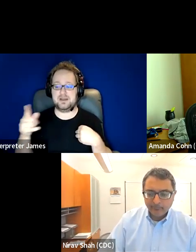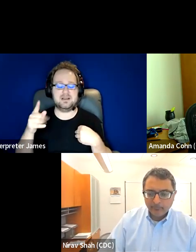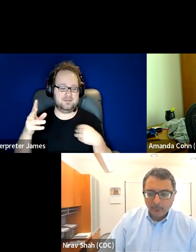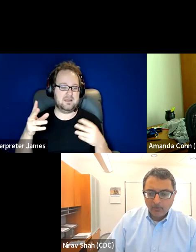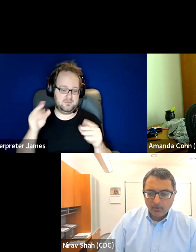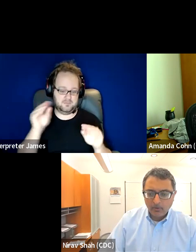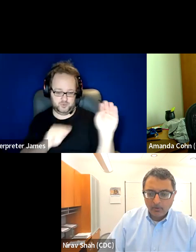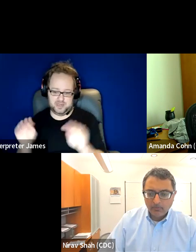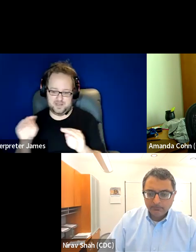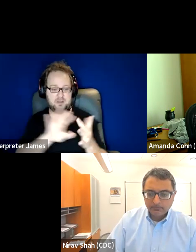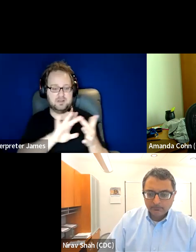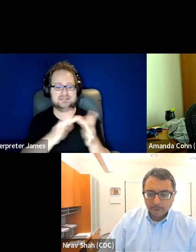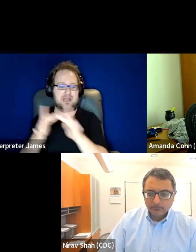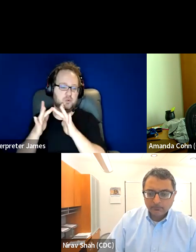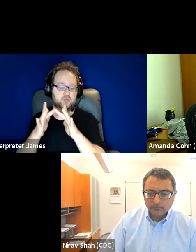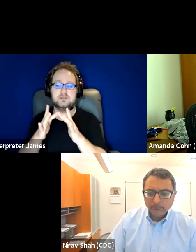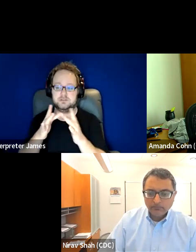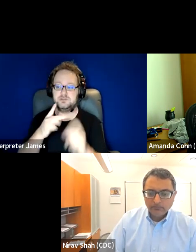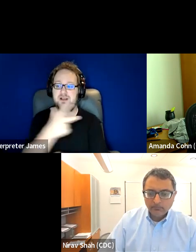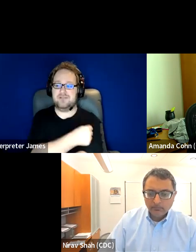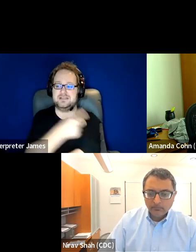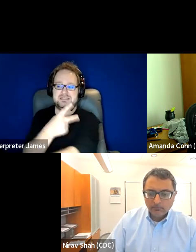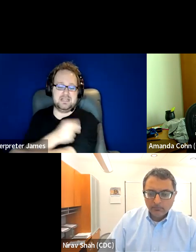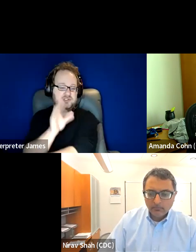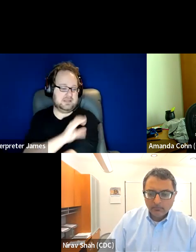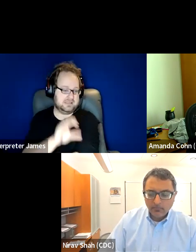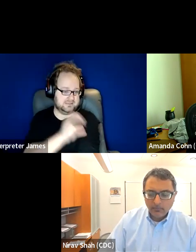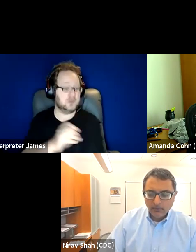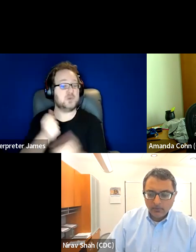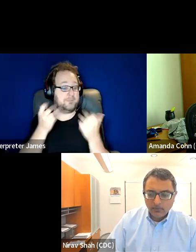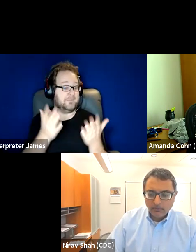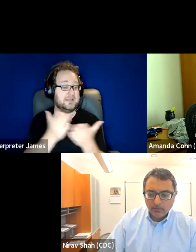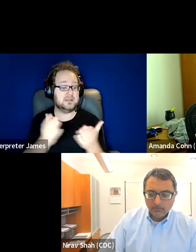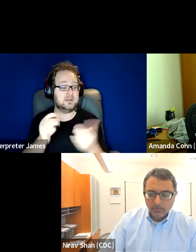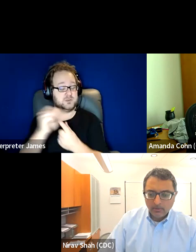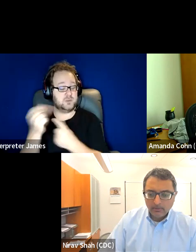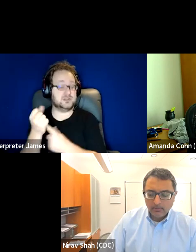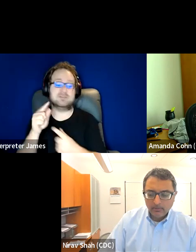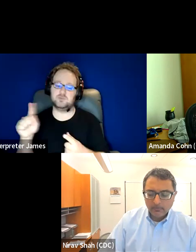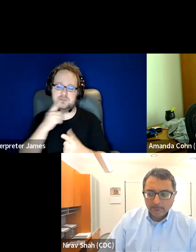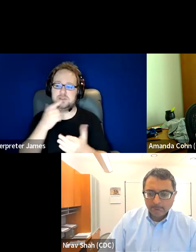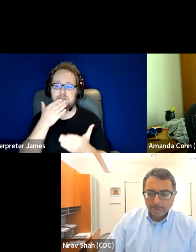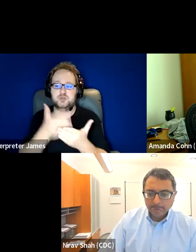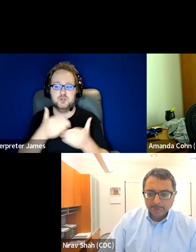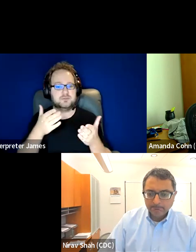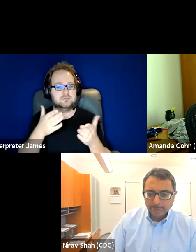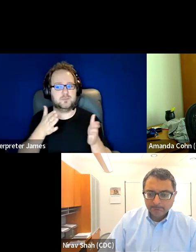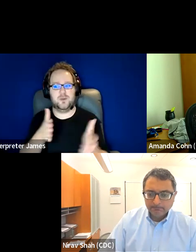these outreach vaccination clinics. So in many way, that is a really good way to make sure that everyone who sort of